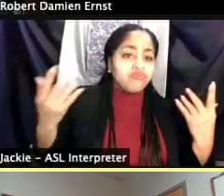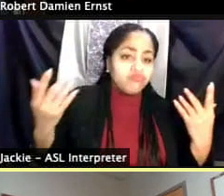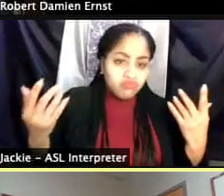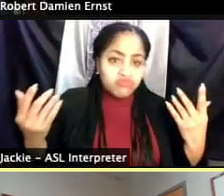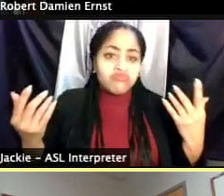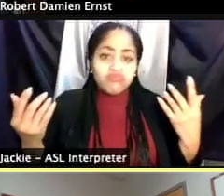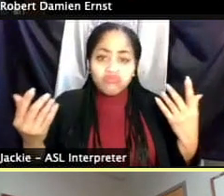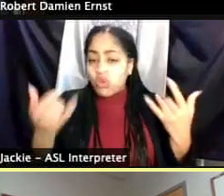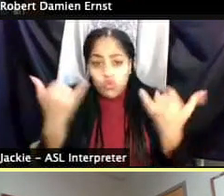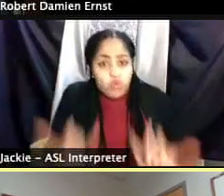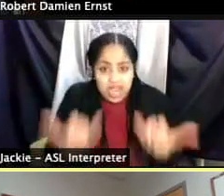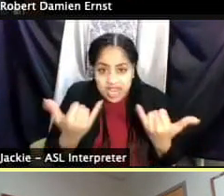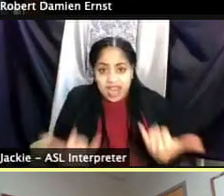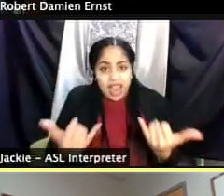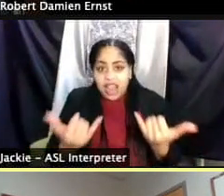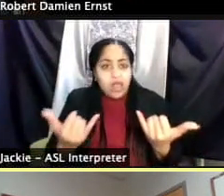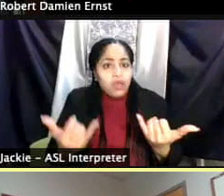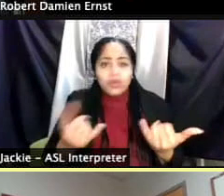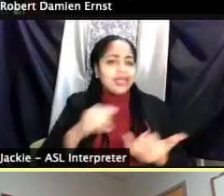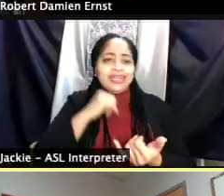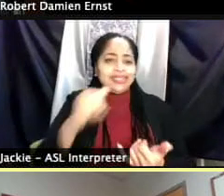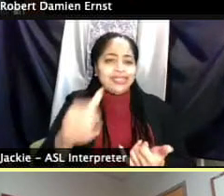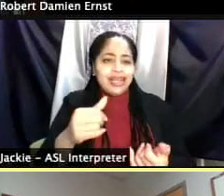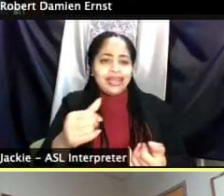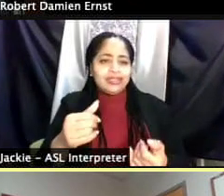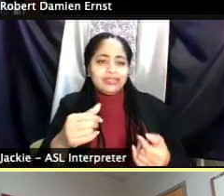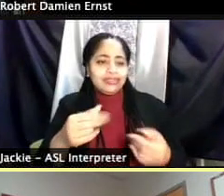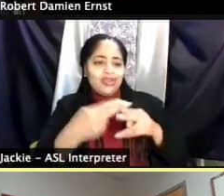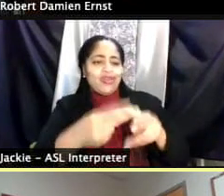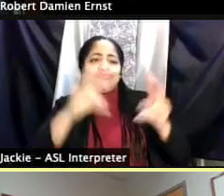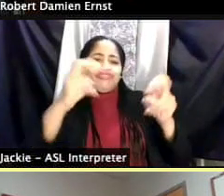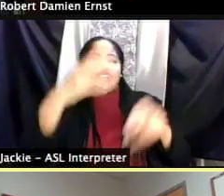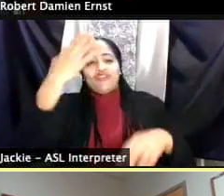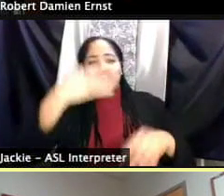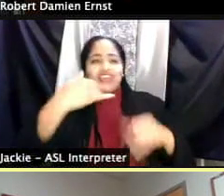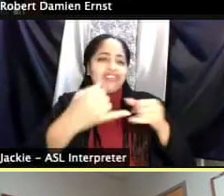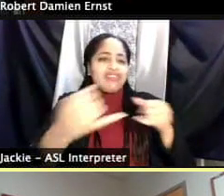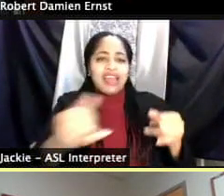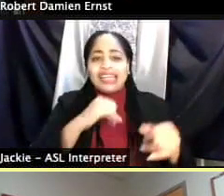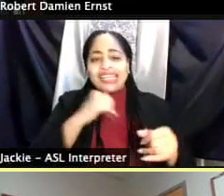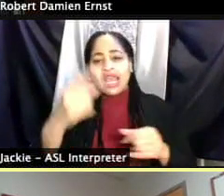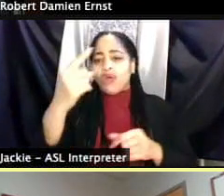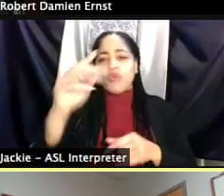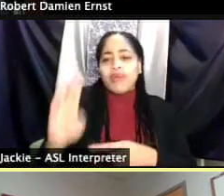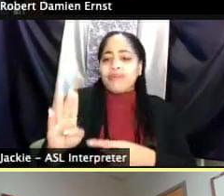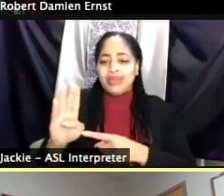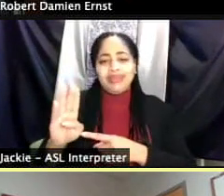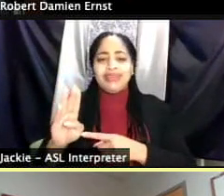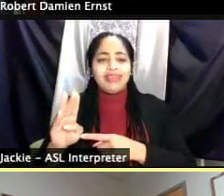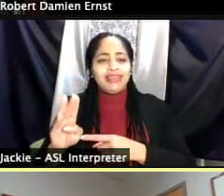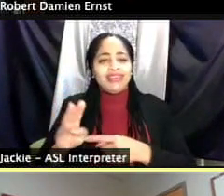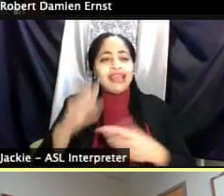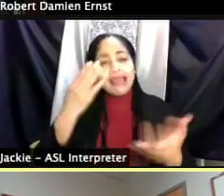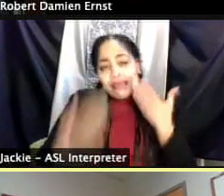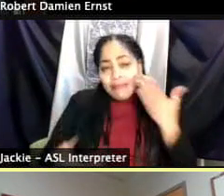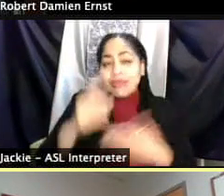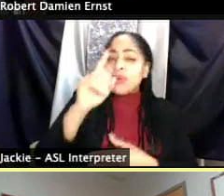right now they're categorized as frontline and are not 1B. Maybe in 1C,